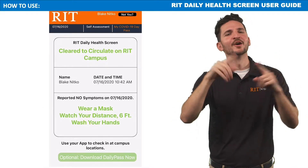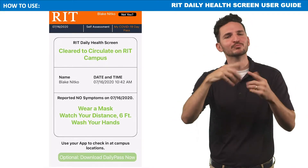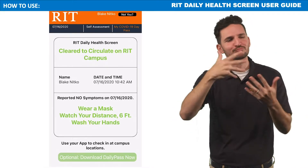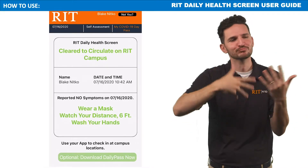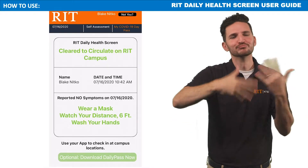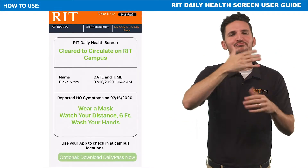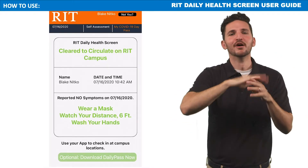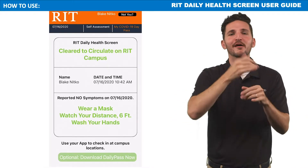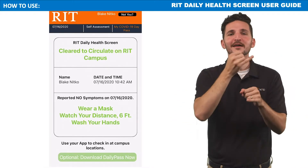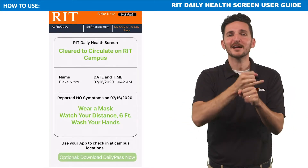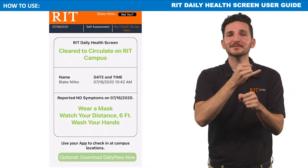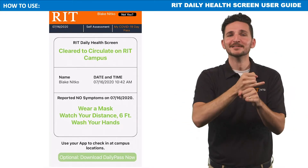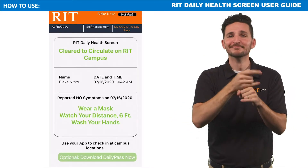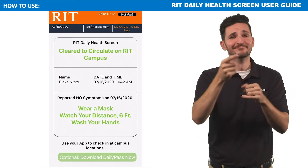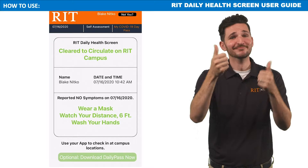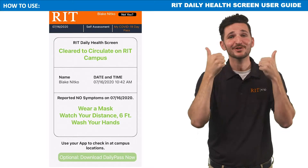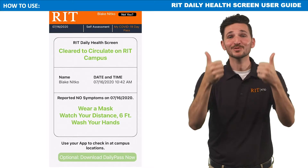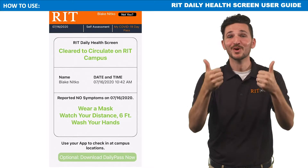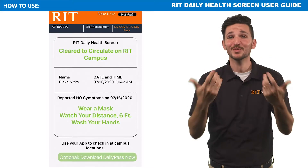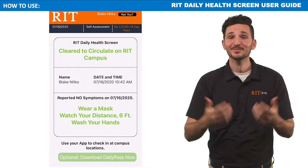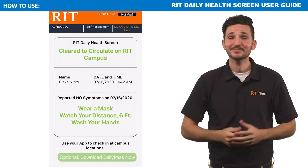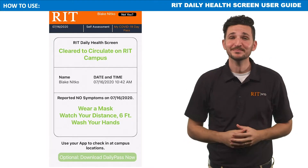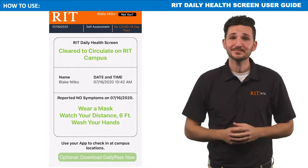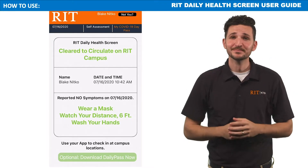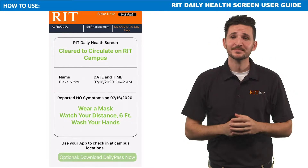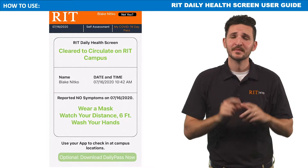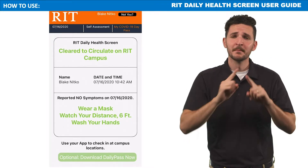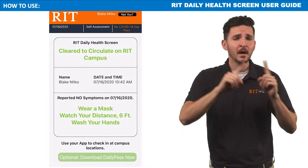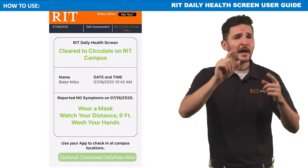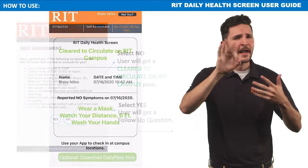“CLEARED TO CIRCULATE ON RIT CAMPUS” pass, and you’re good to go!